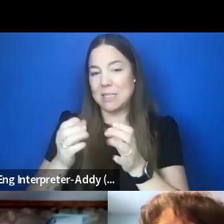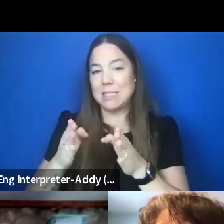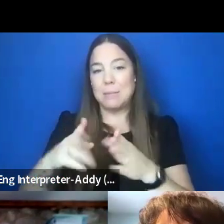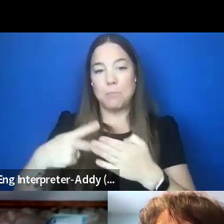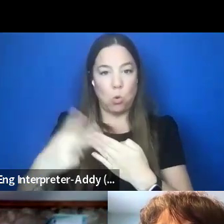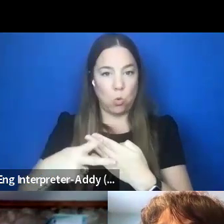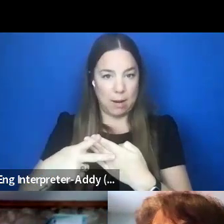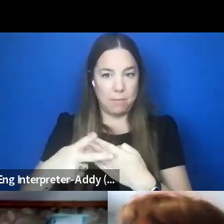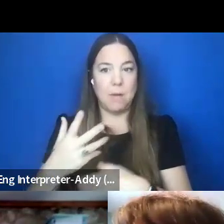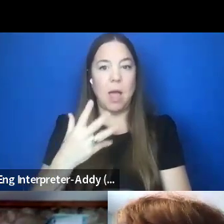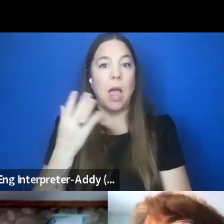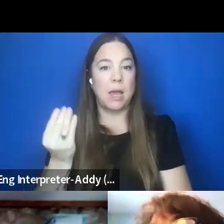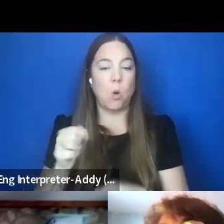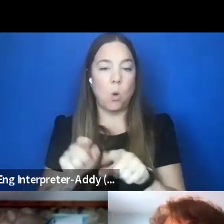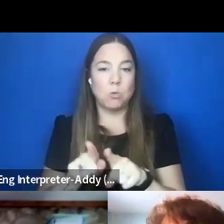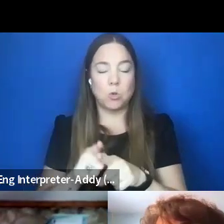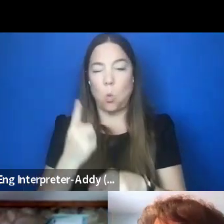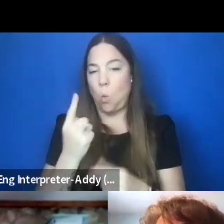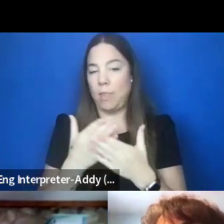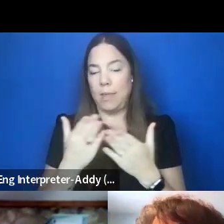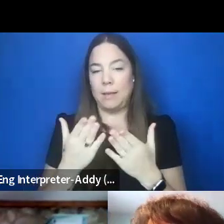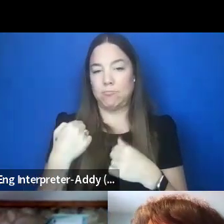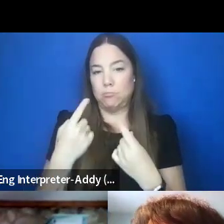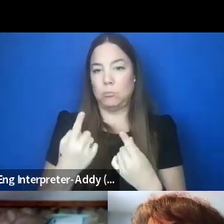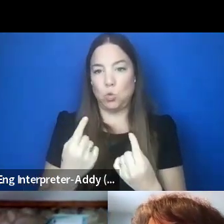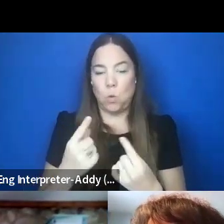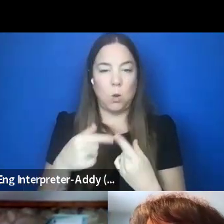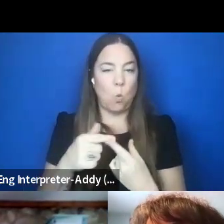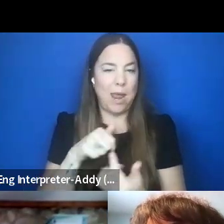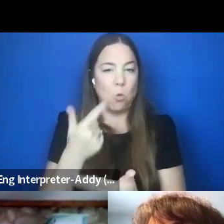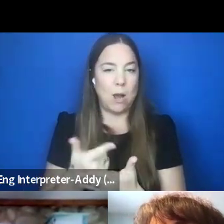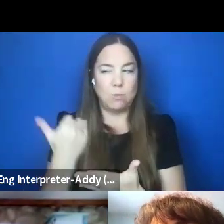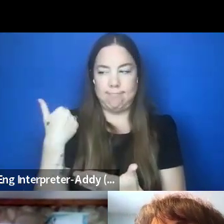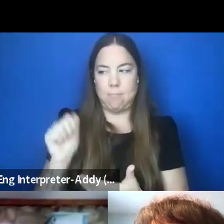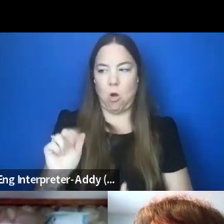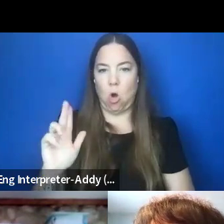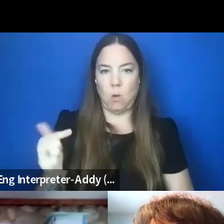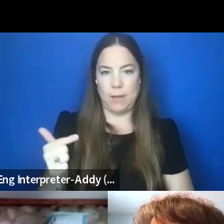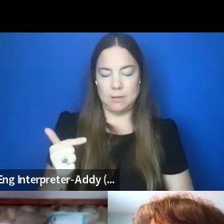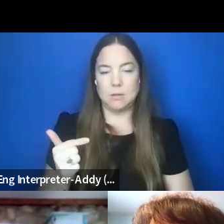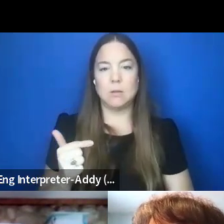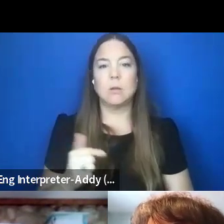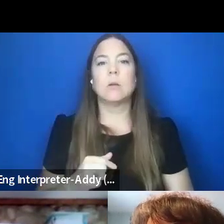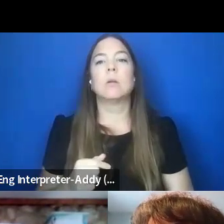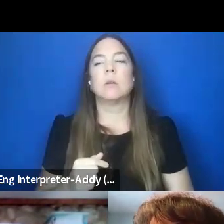Adeleigh Belyeu: And one of the things that I've been doing. I graduated in August. Adeleigh Belyeu: I spent most of this year